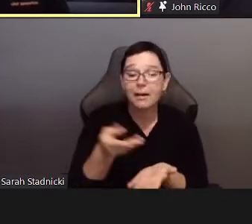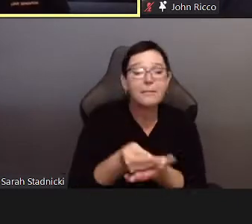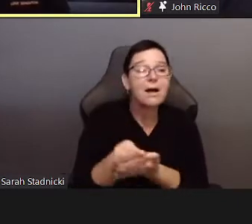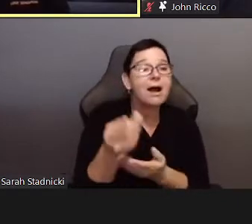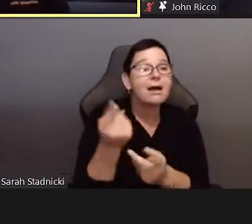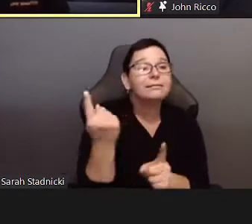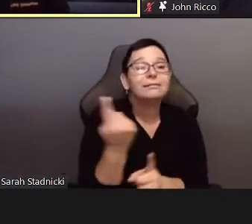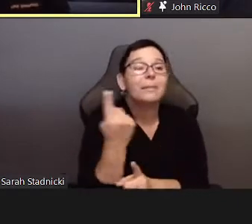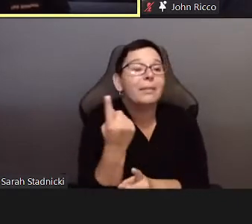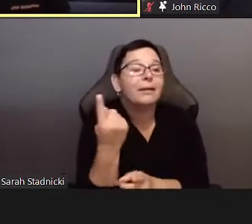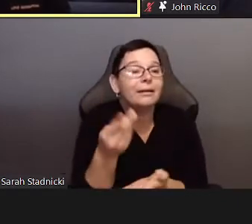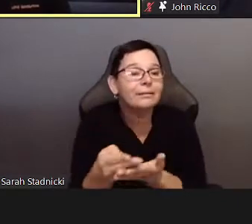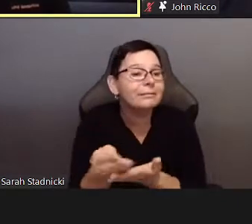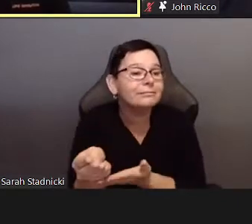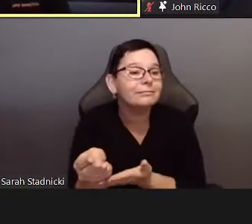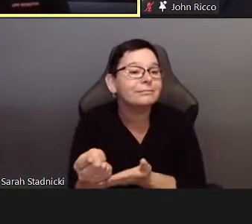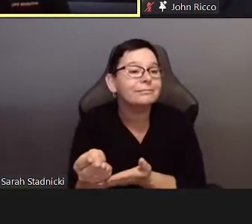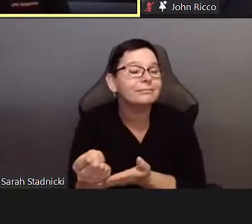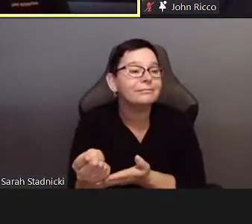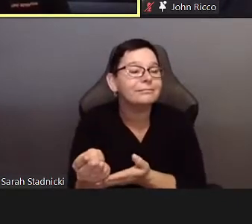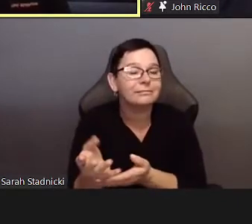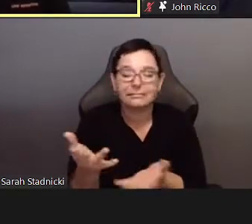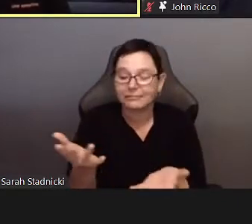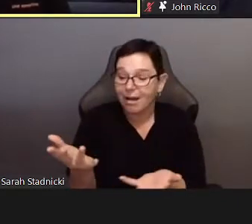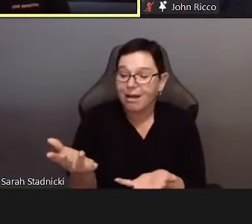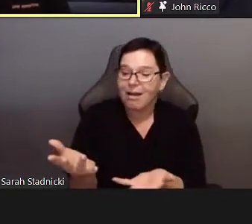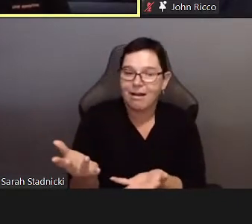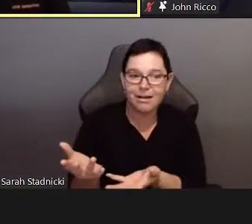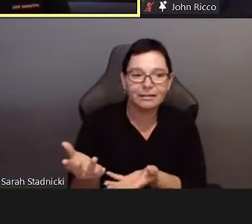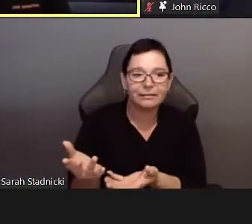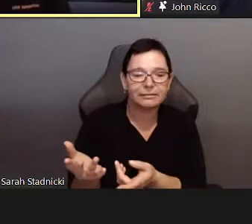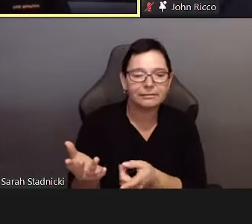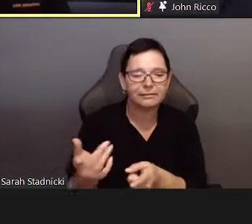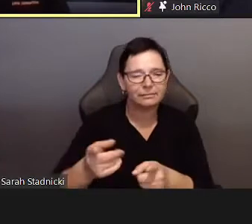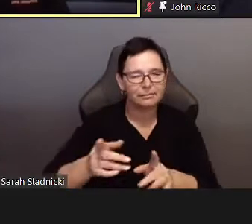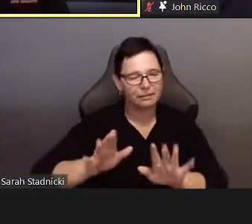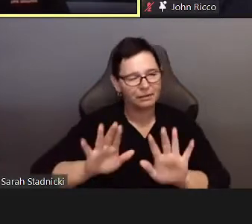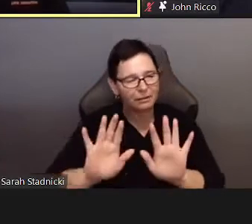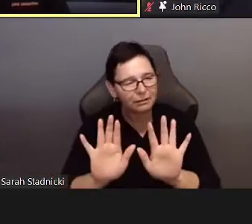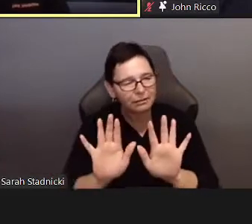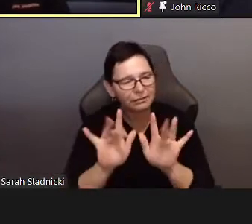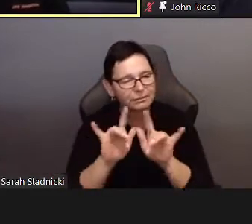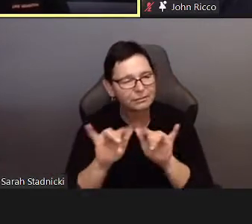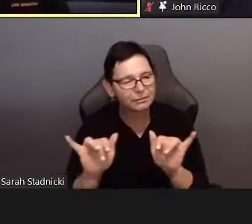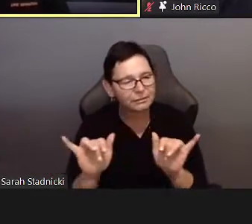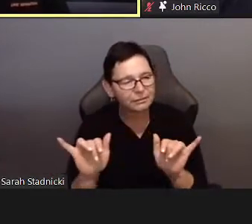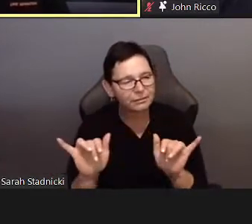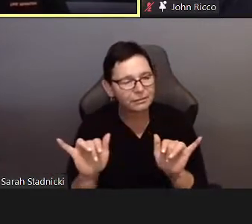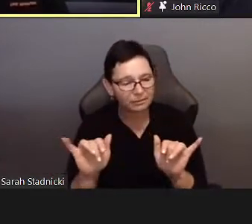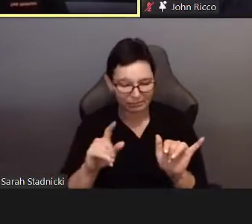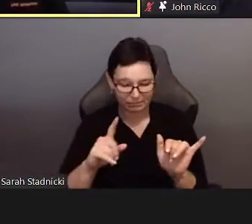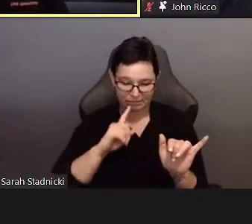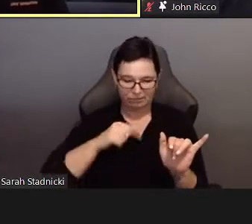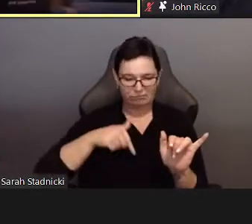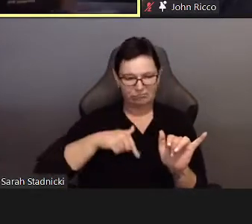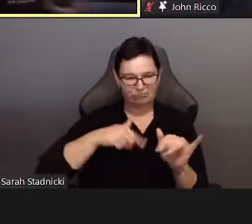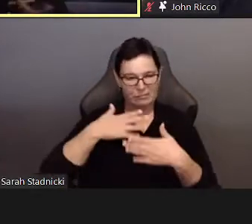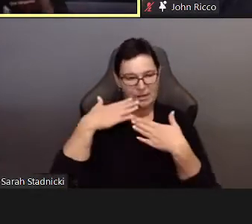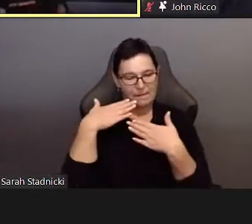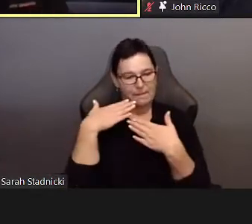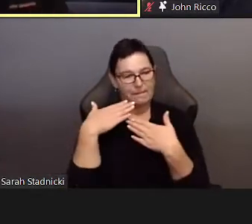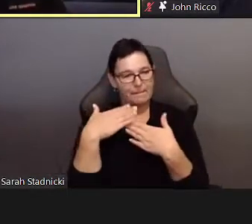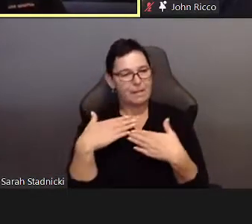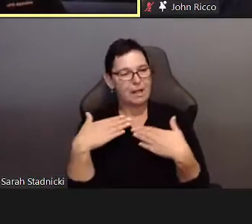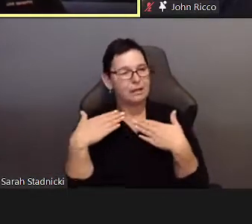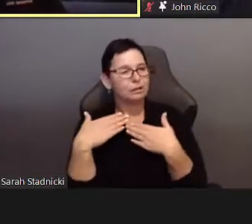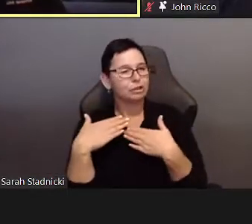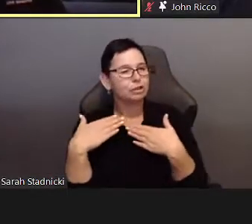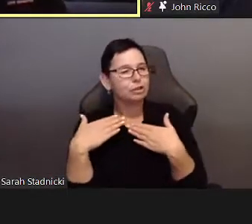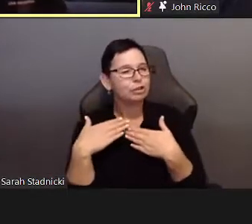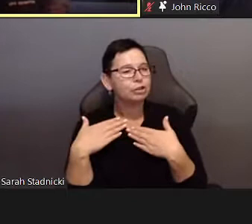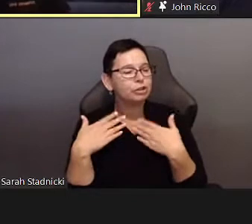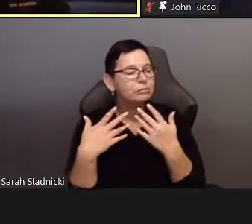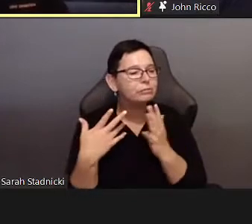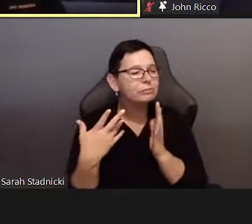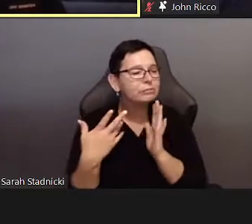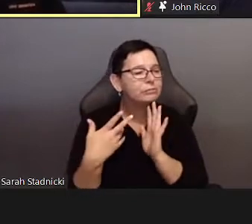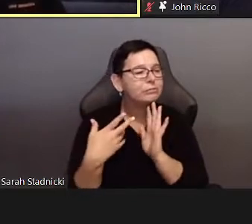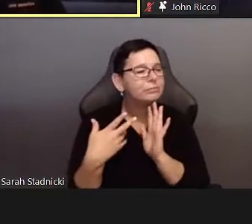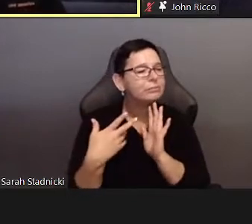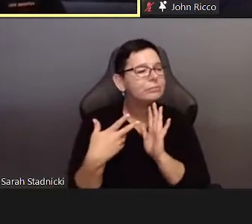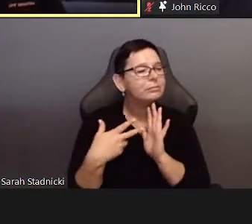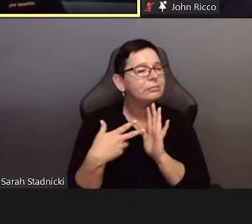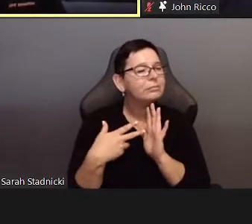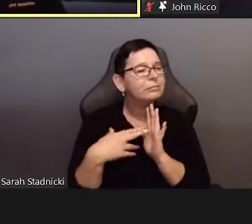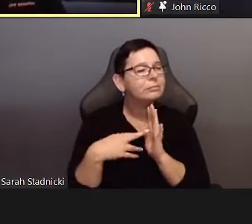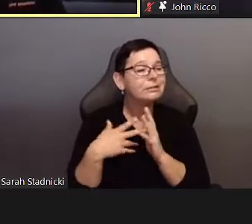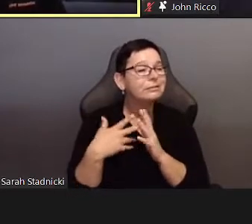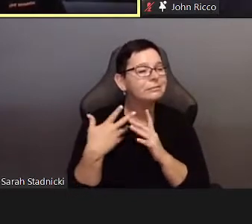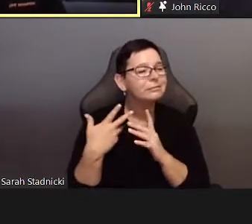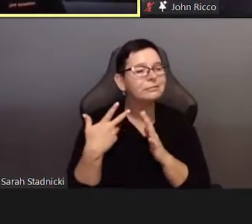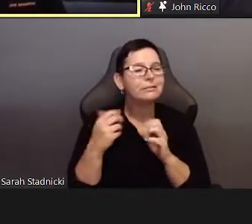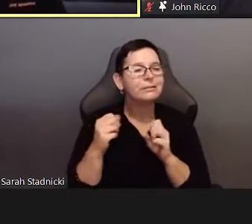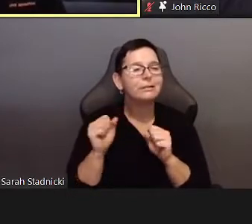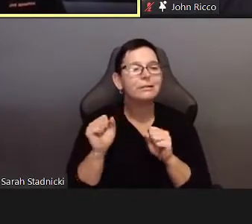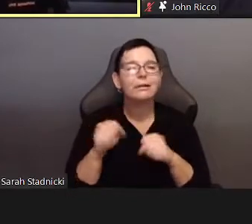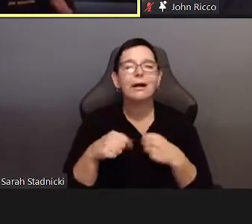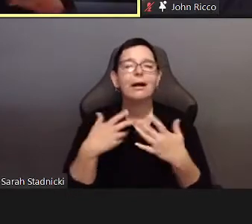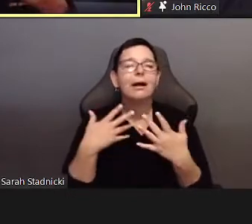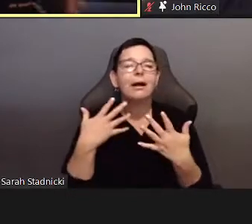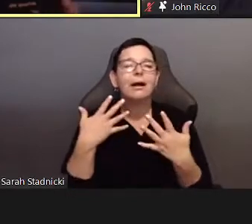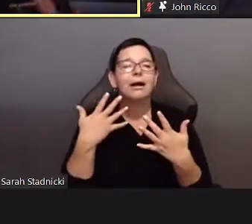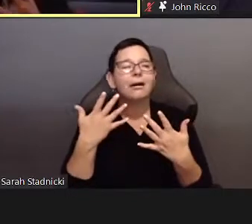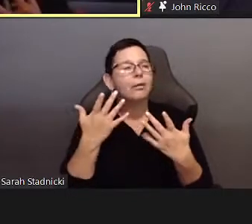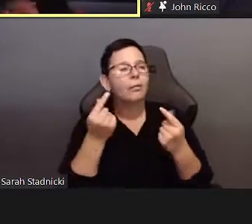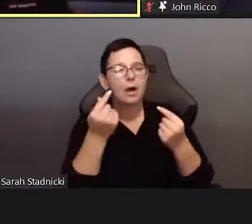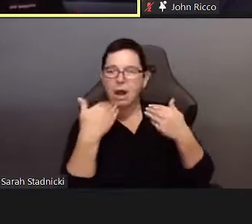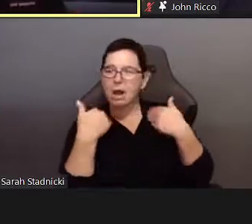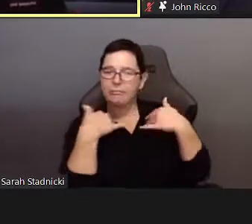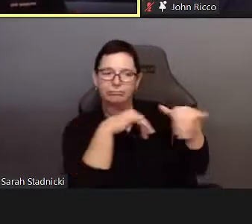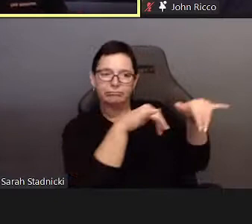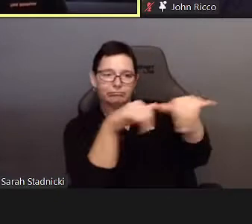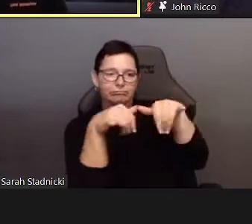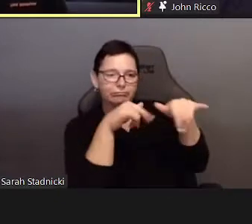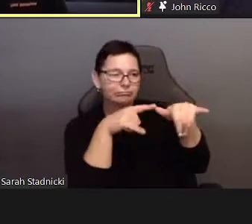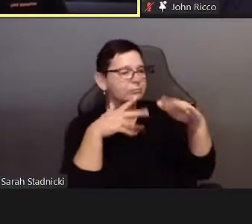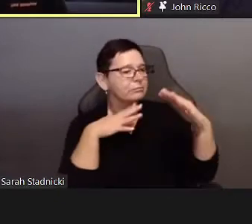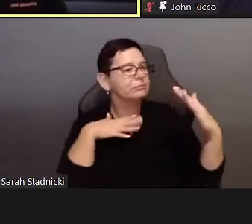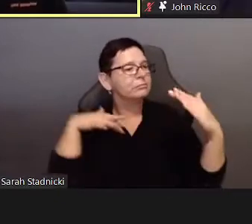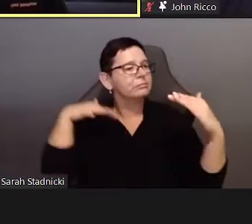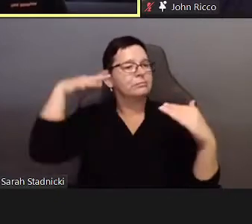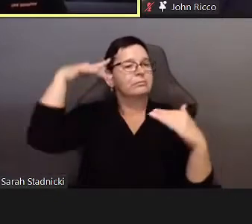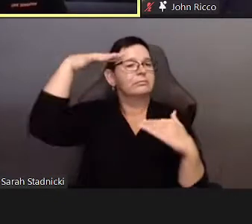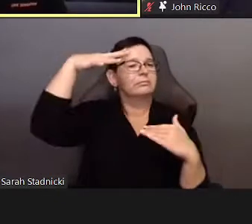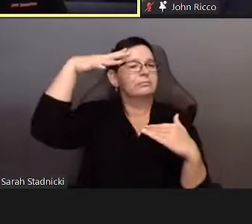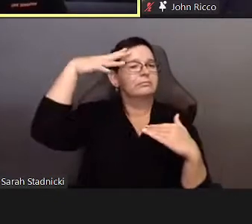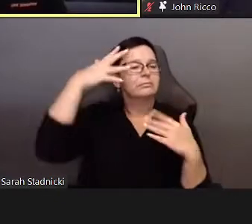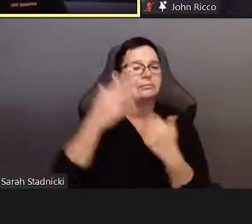that’s like the fundamental principle of life.